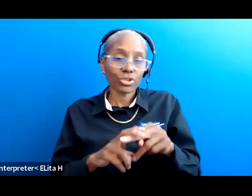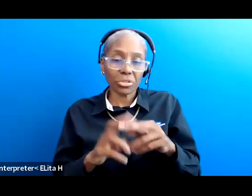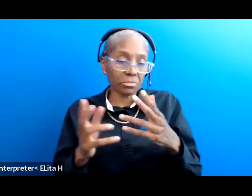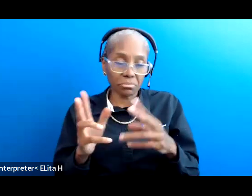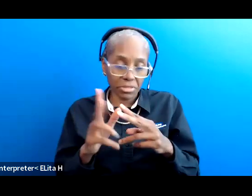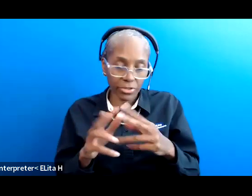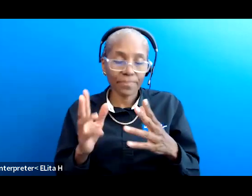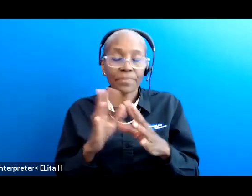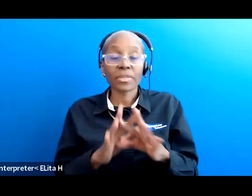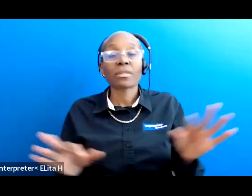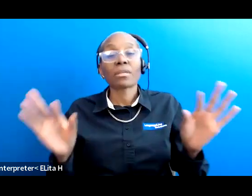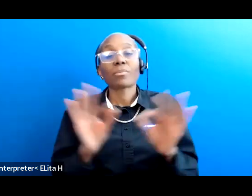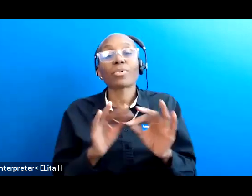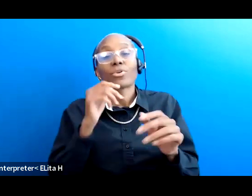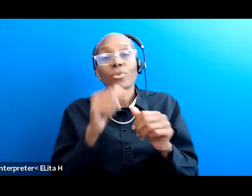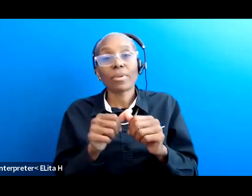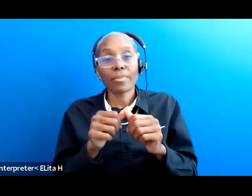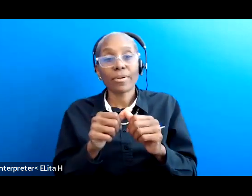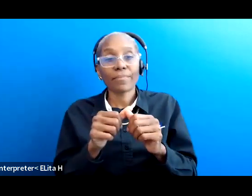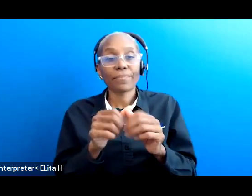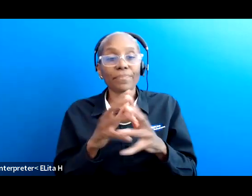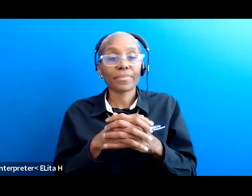The important thing to remember is that there is no piece of